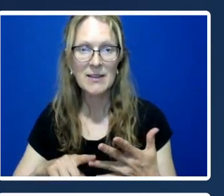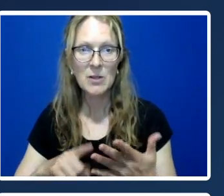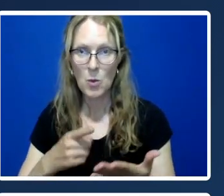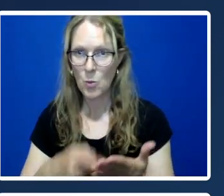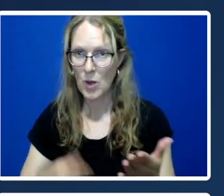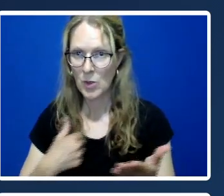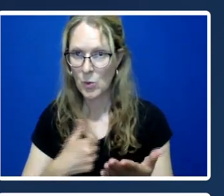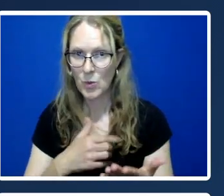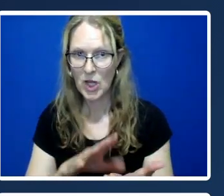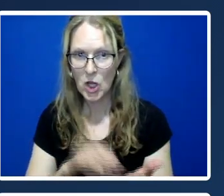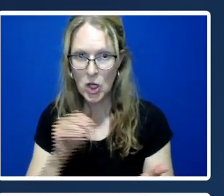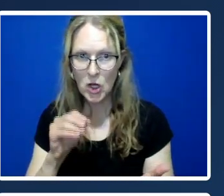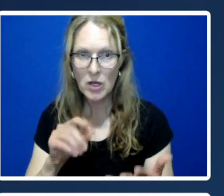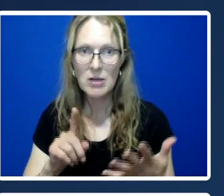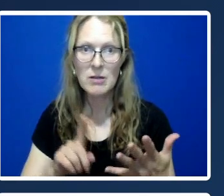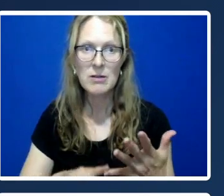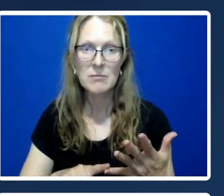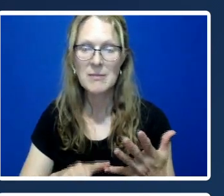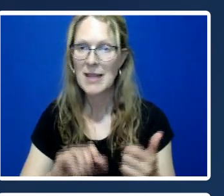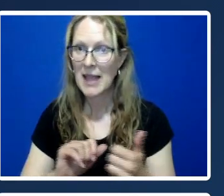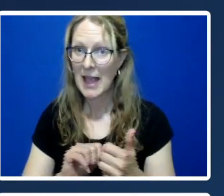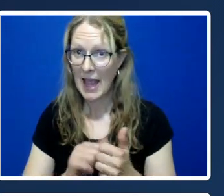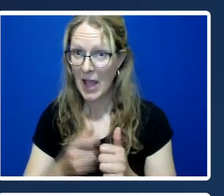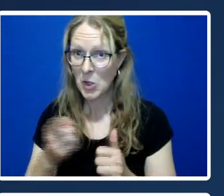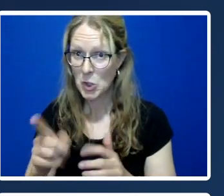and some starting points on how you can start this work. And we'll end with